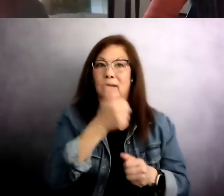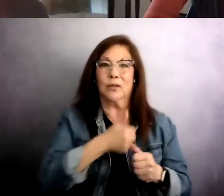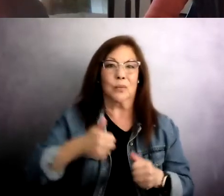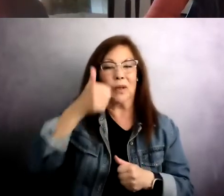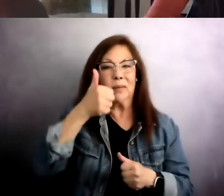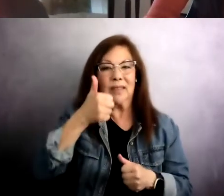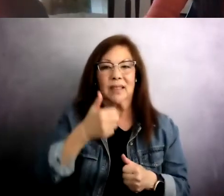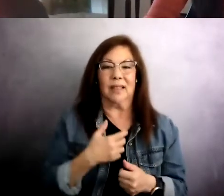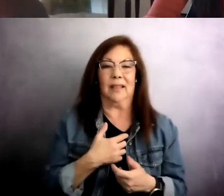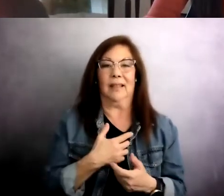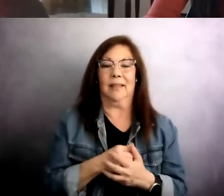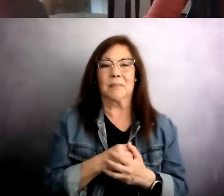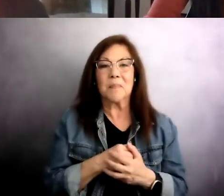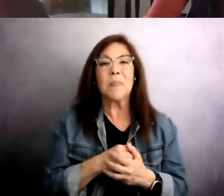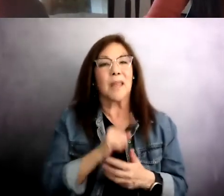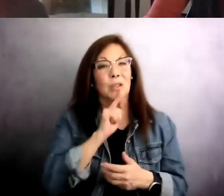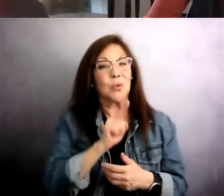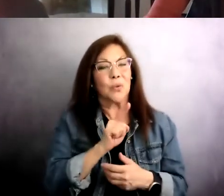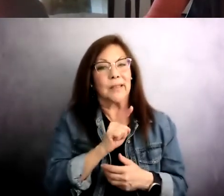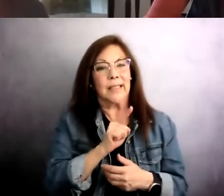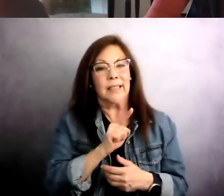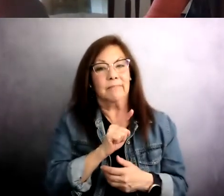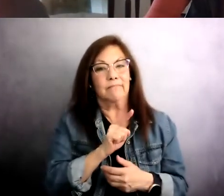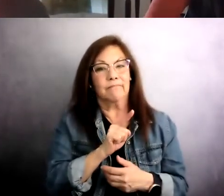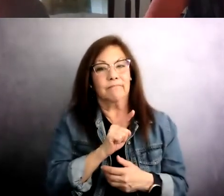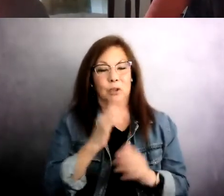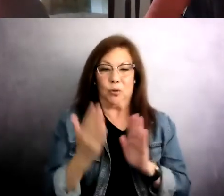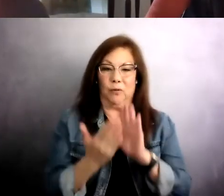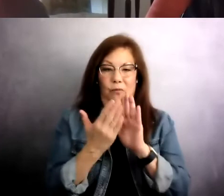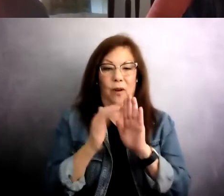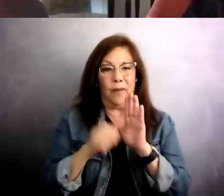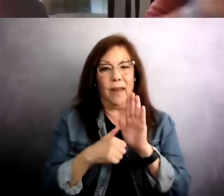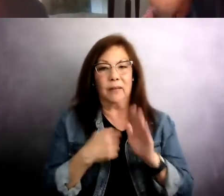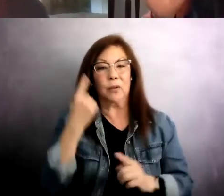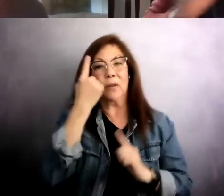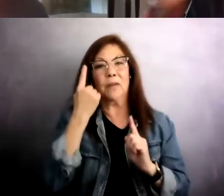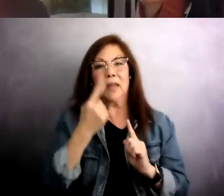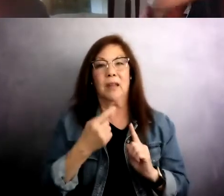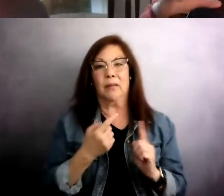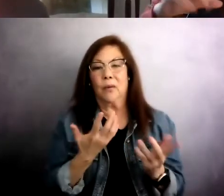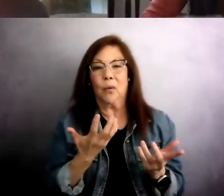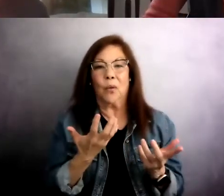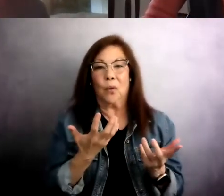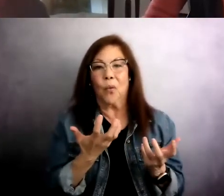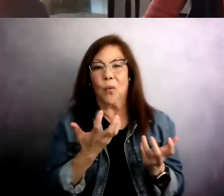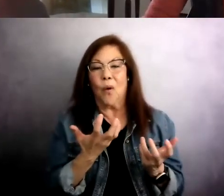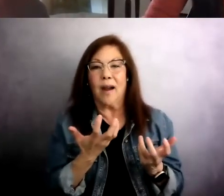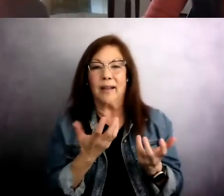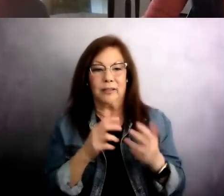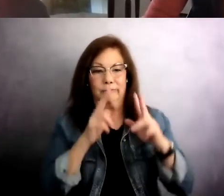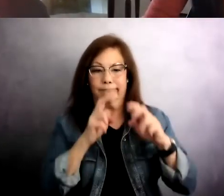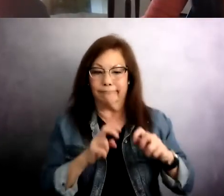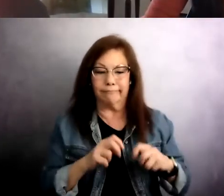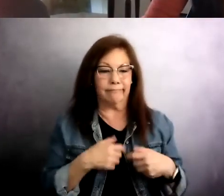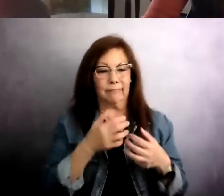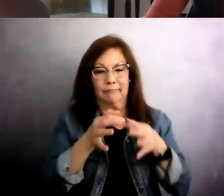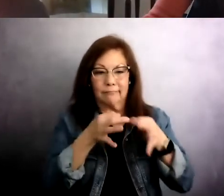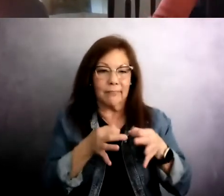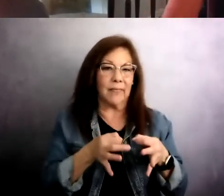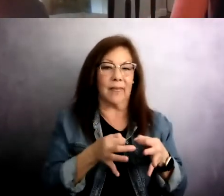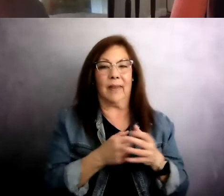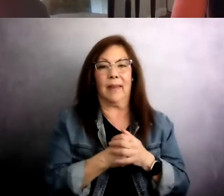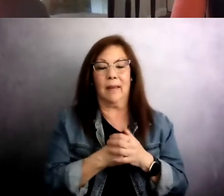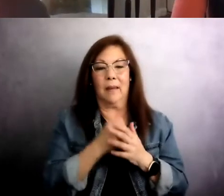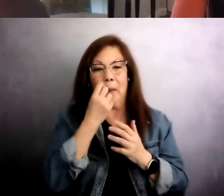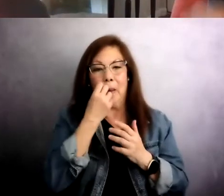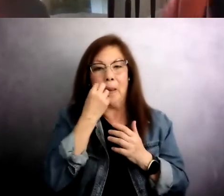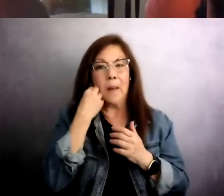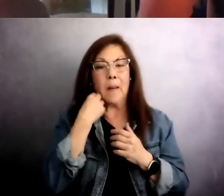that, and it is a good thing to be able to confront. Because we are able to think about